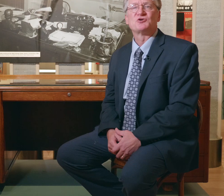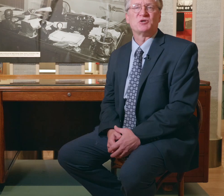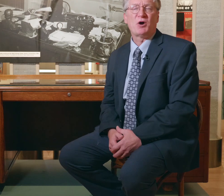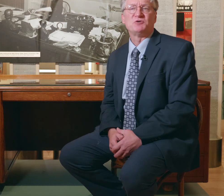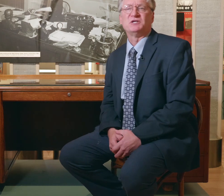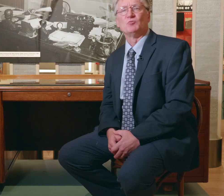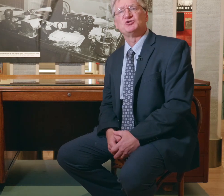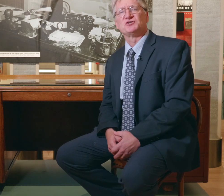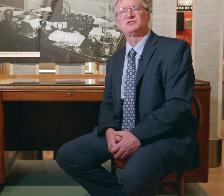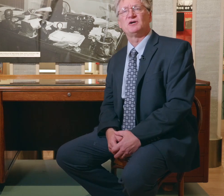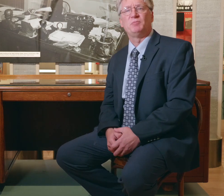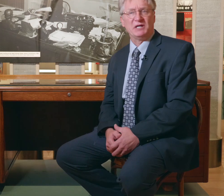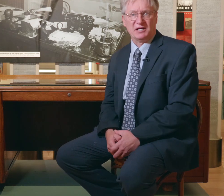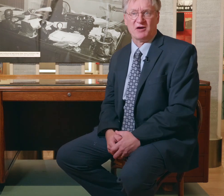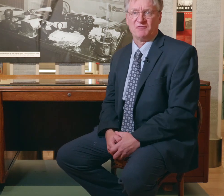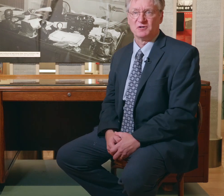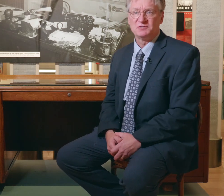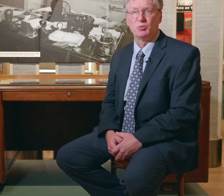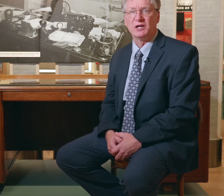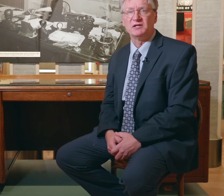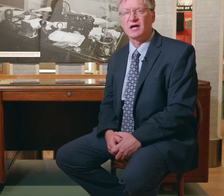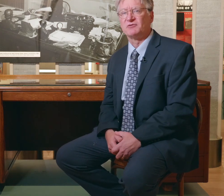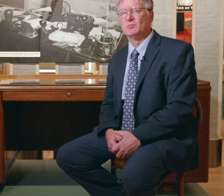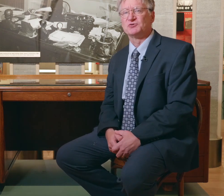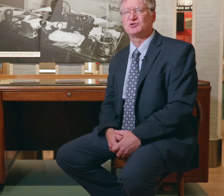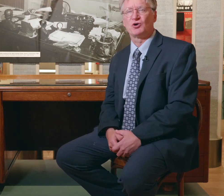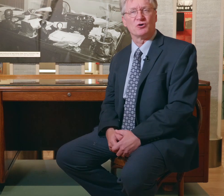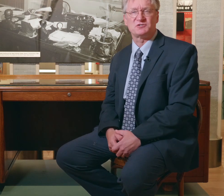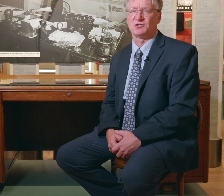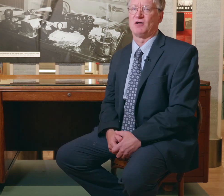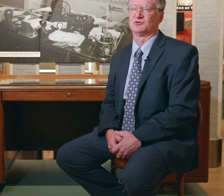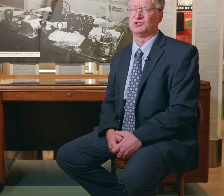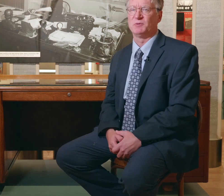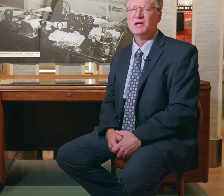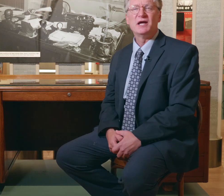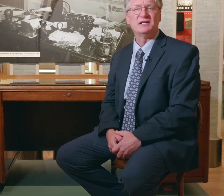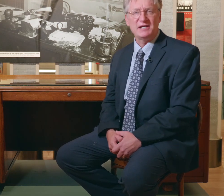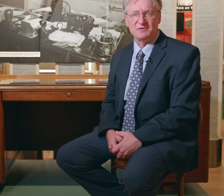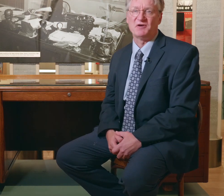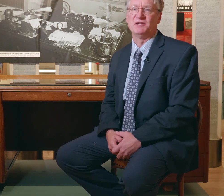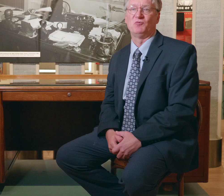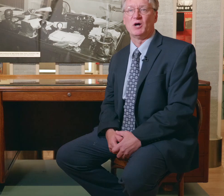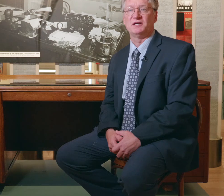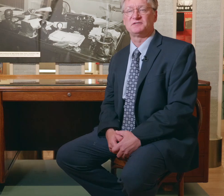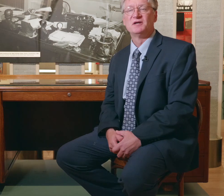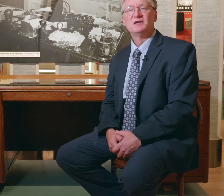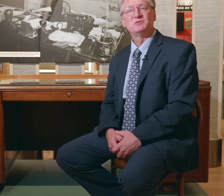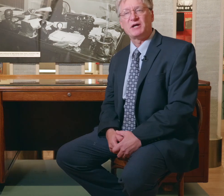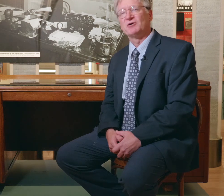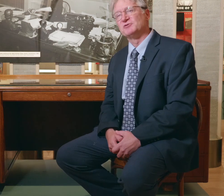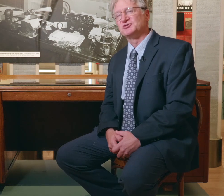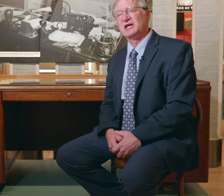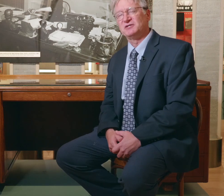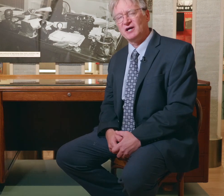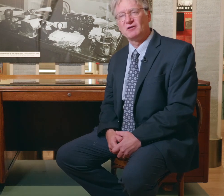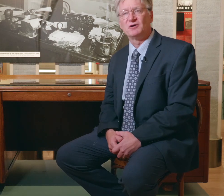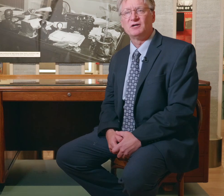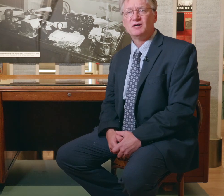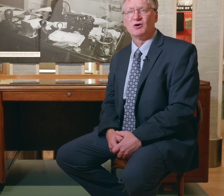Our symposium was just a beginning effort to bring together the most current scholarship and innovative ways to better understand Keller;